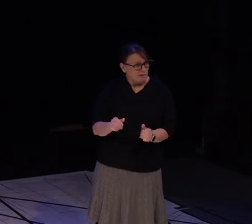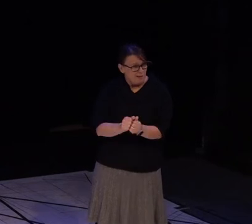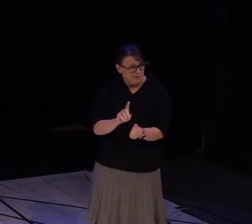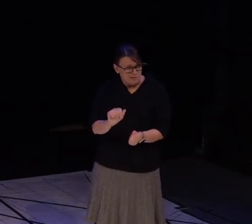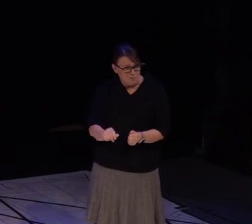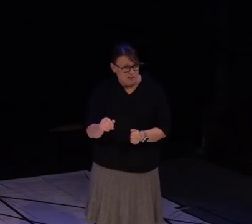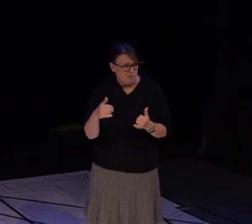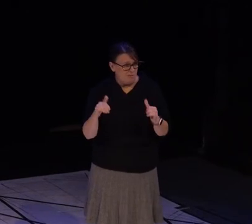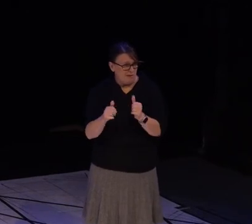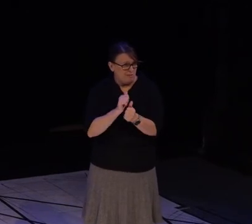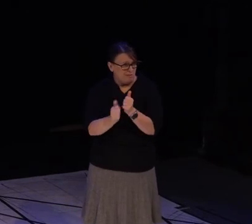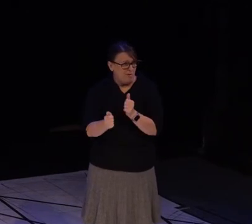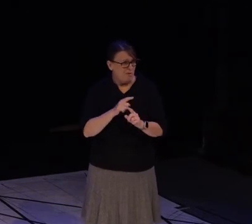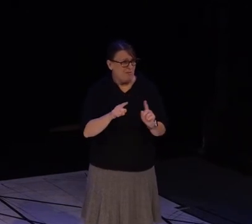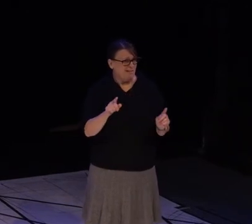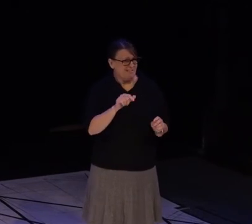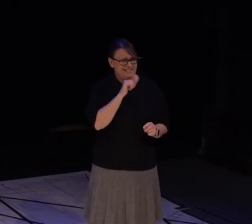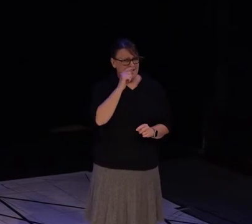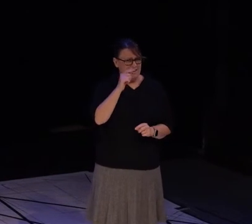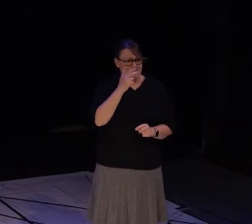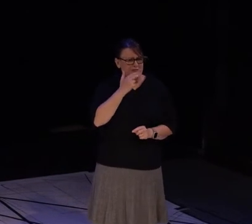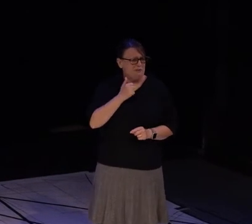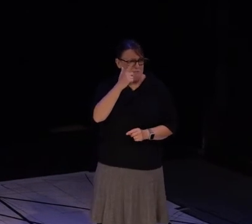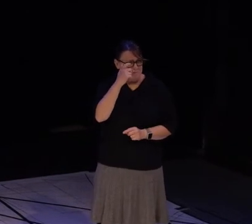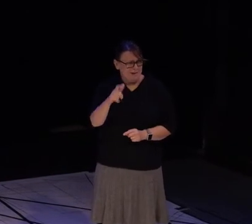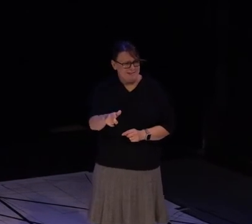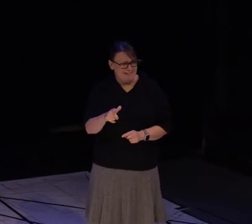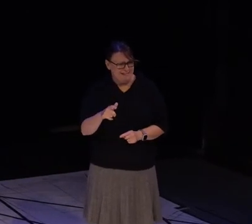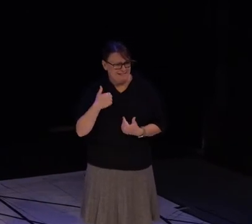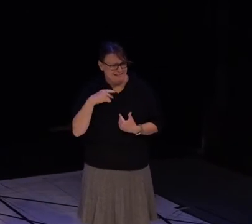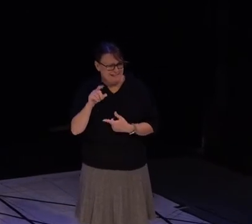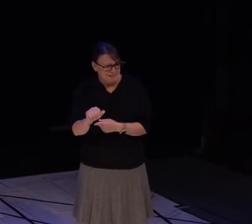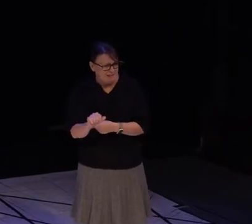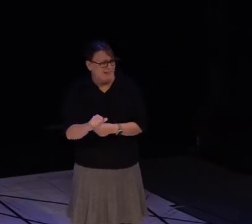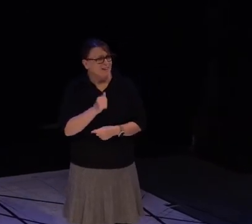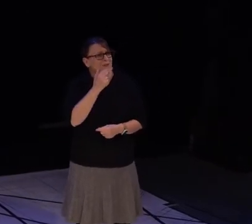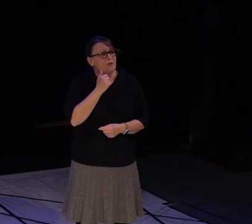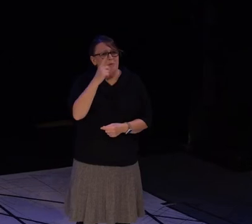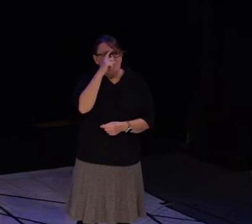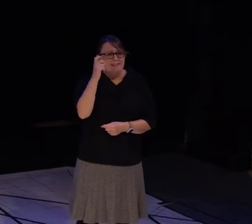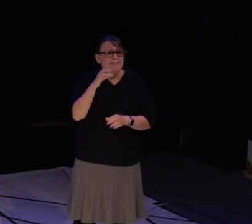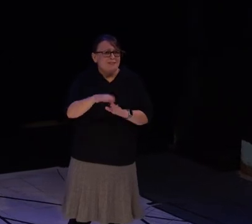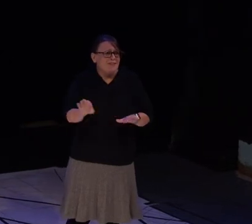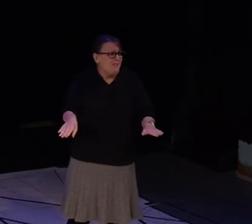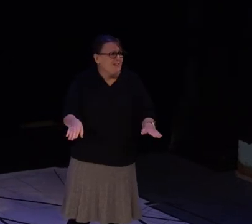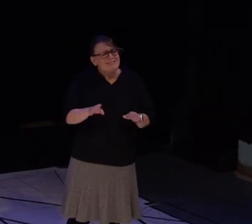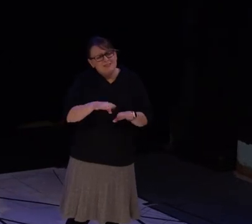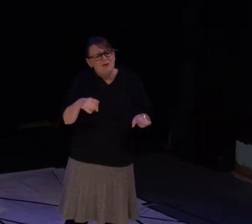but not because they have a disability. Because they're children and children are pretty much cute doing anything.